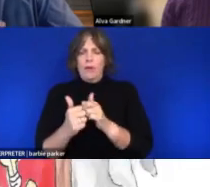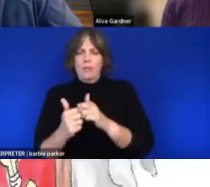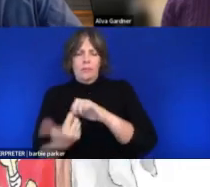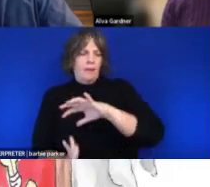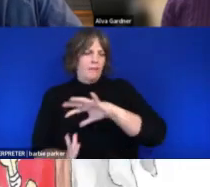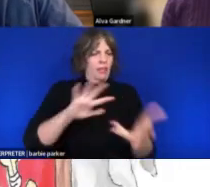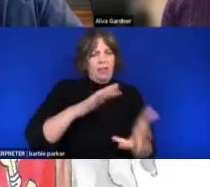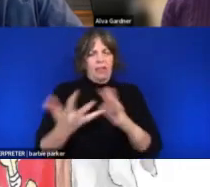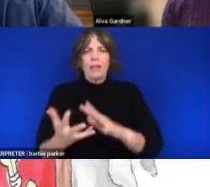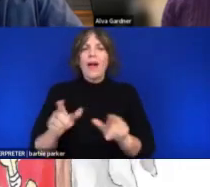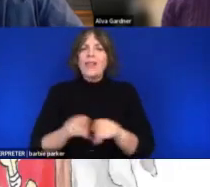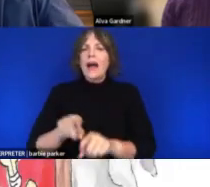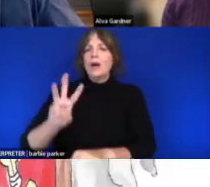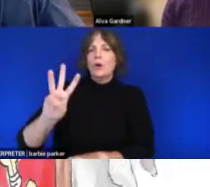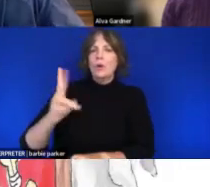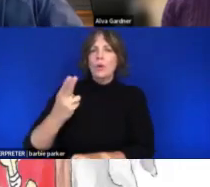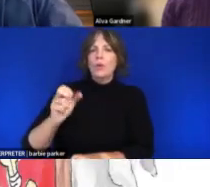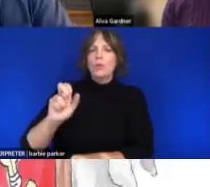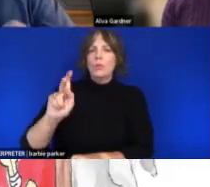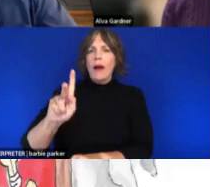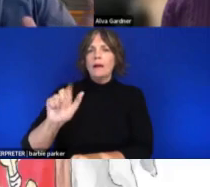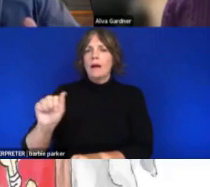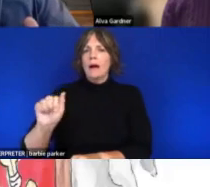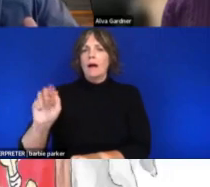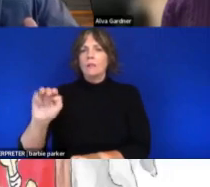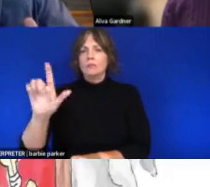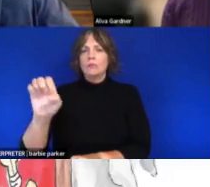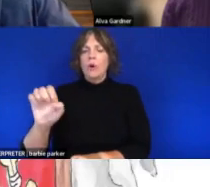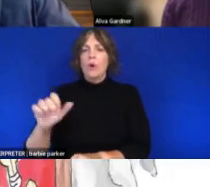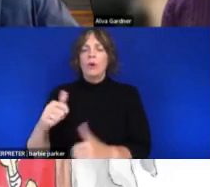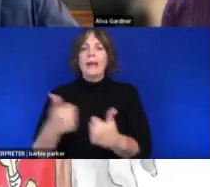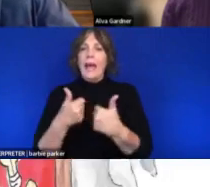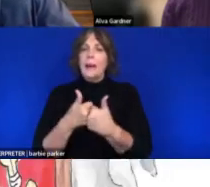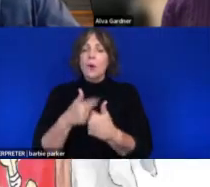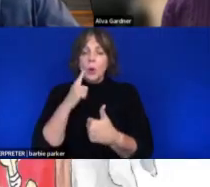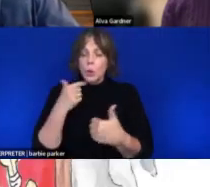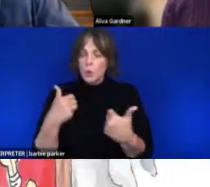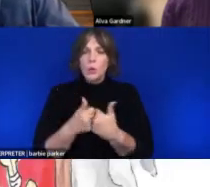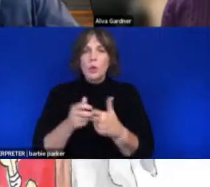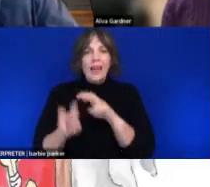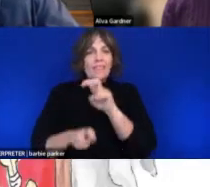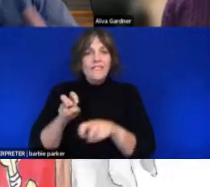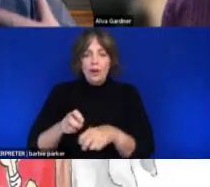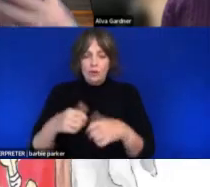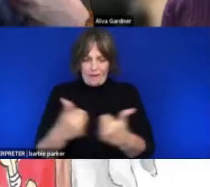a mole game at the county fairs. You know, we have this great idea with a plan, with outcomes that people want, and as we try